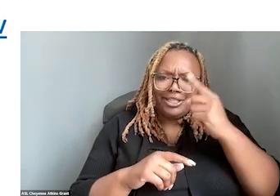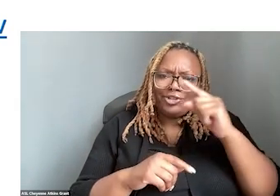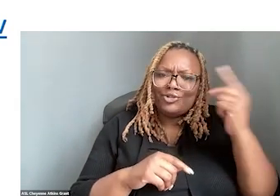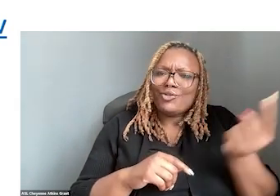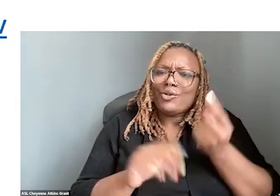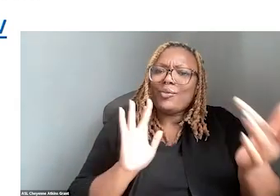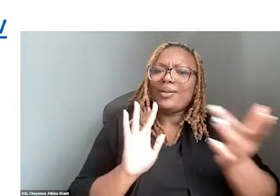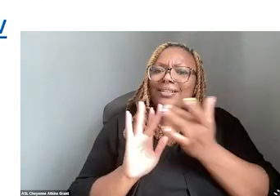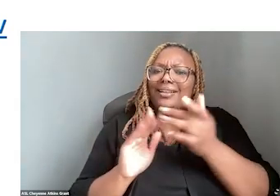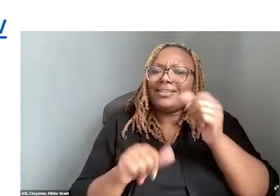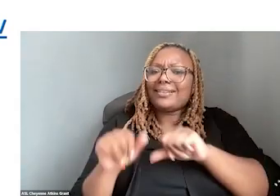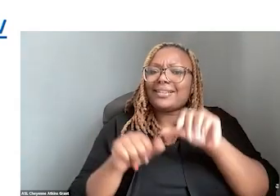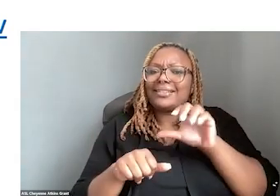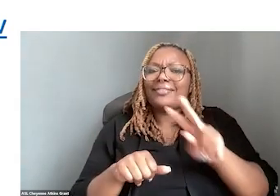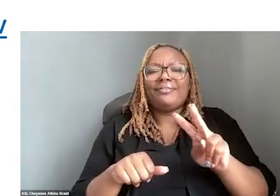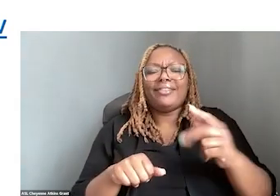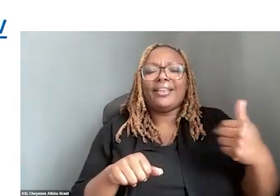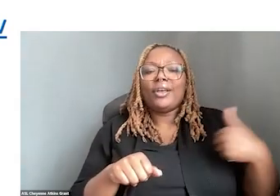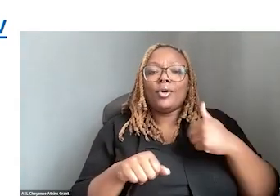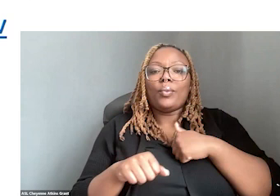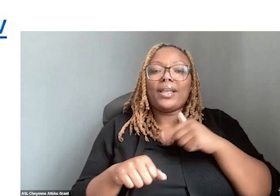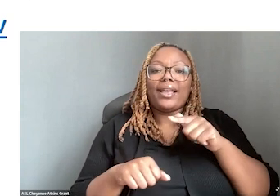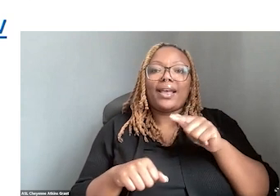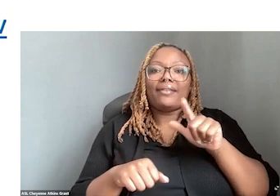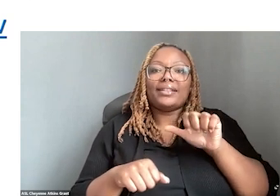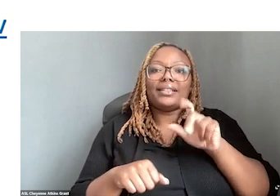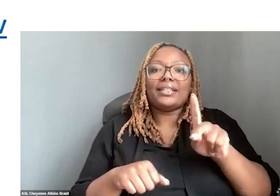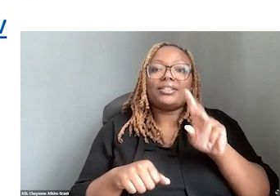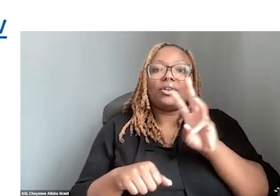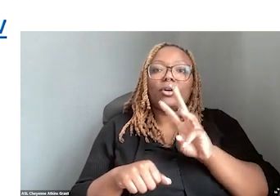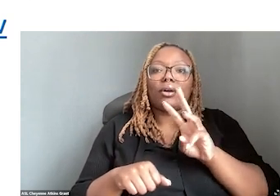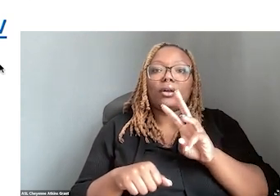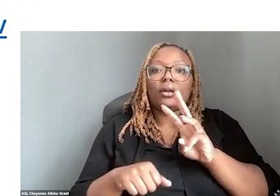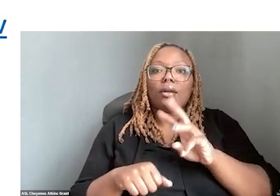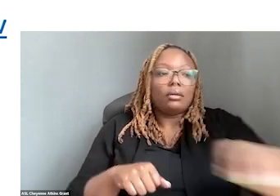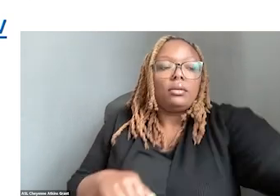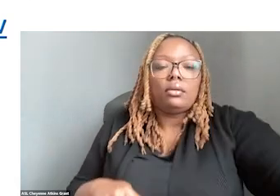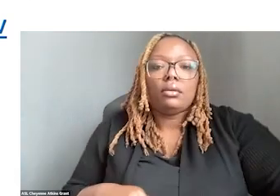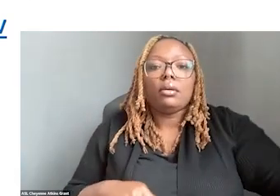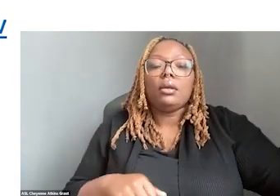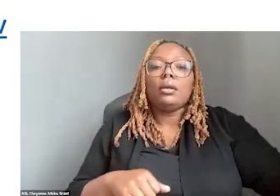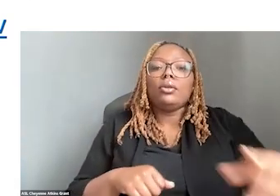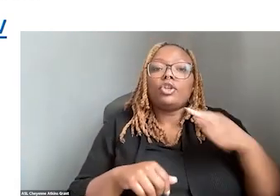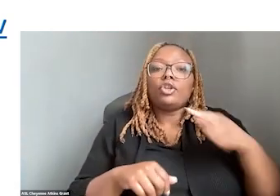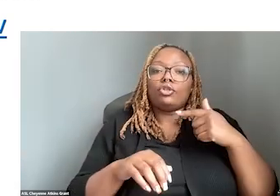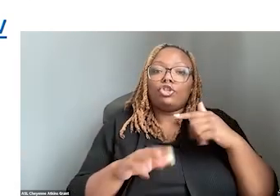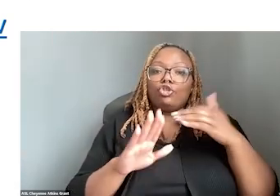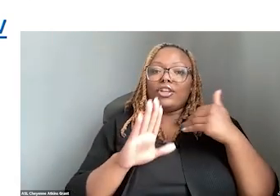We have links on our webpages. You can write directly to our email alias -- info@ncbi.